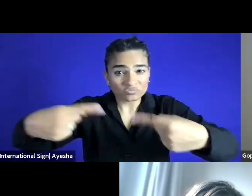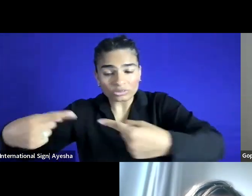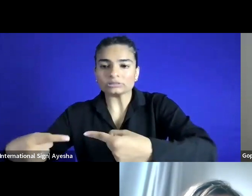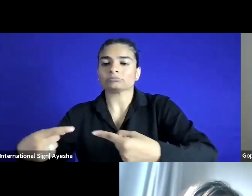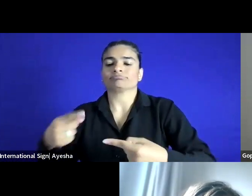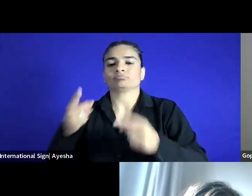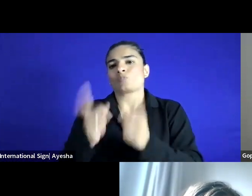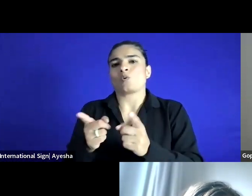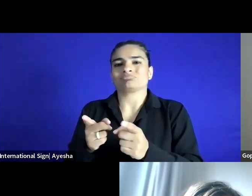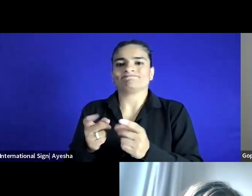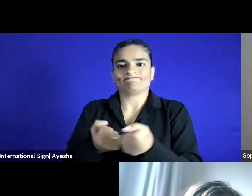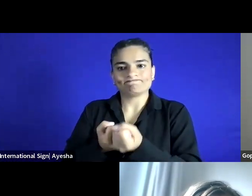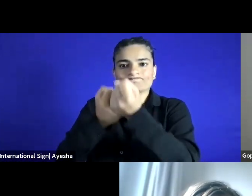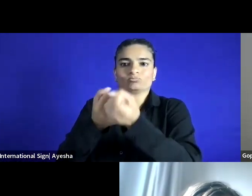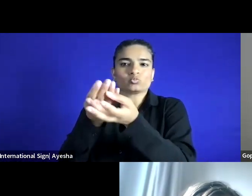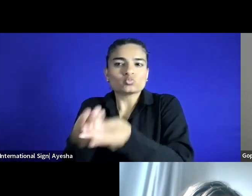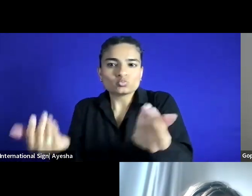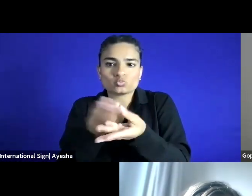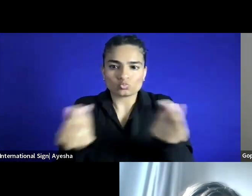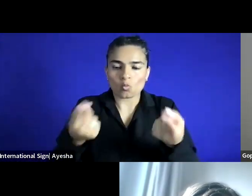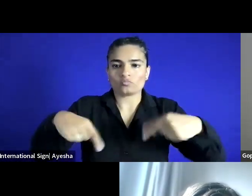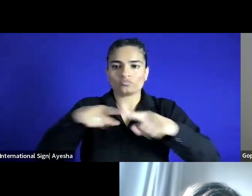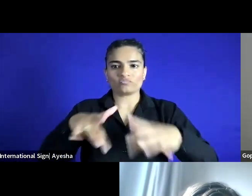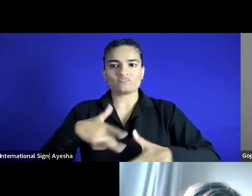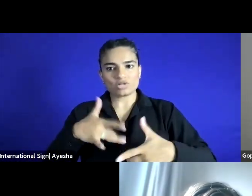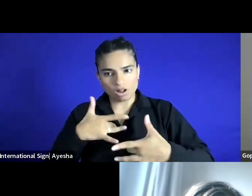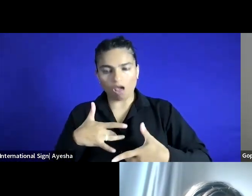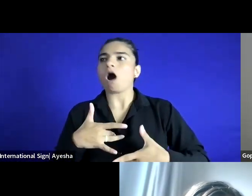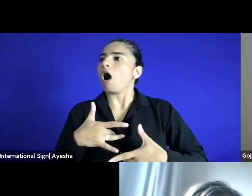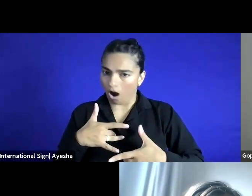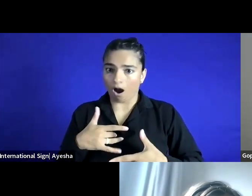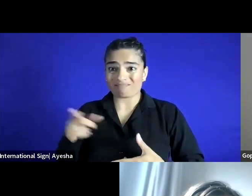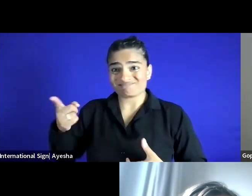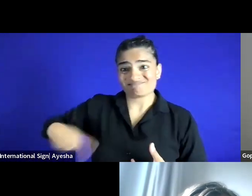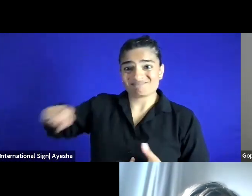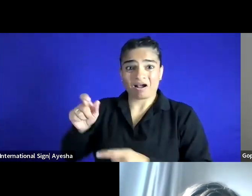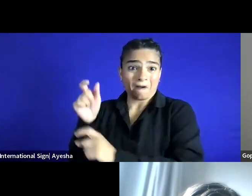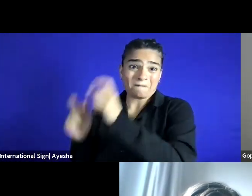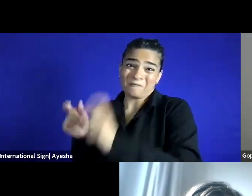really prioritizes the safety and the conflict, especially if you have been harmed in any way.